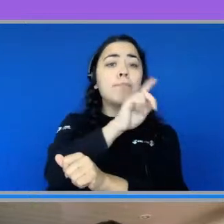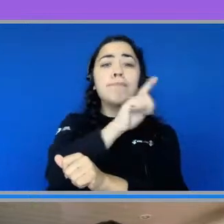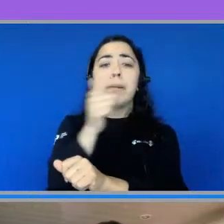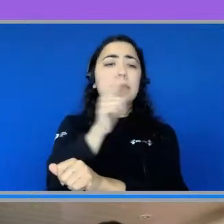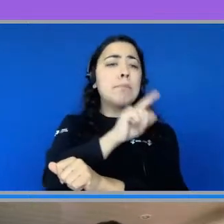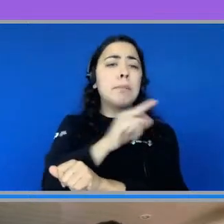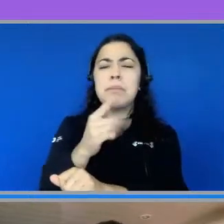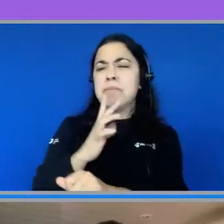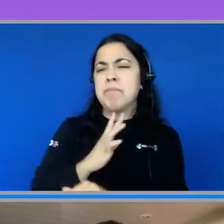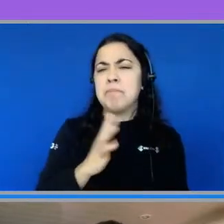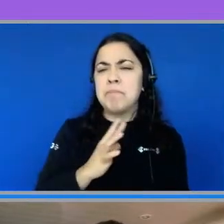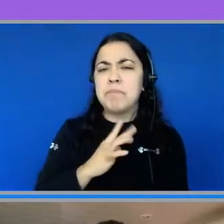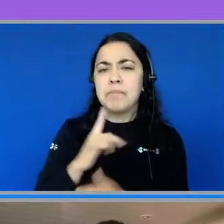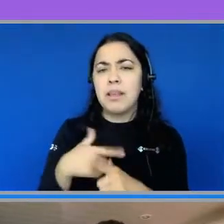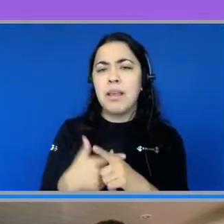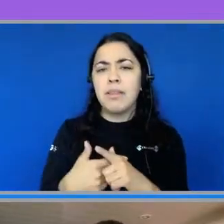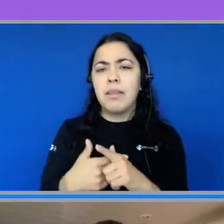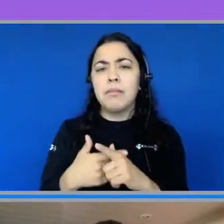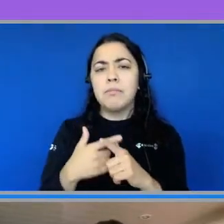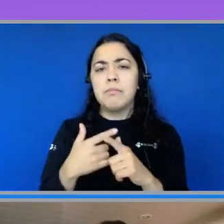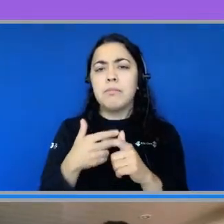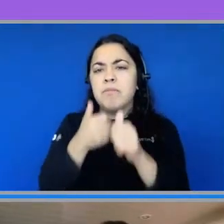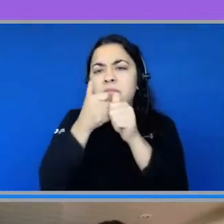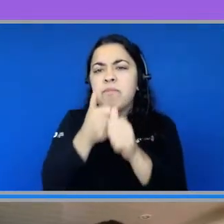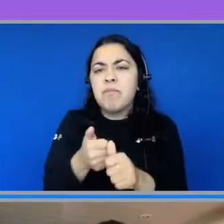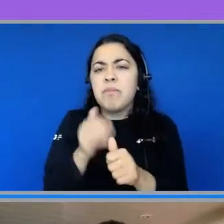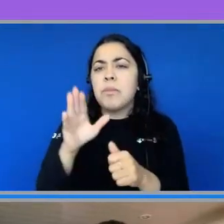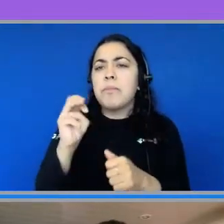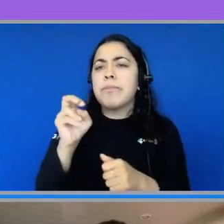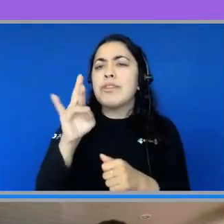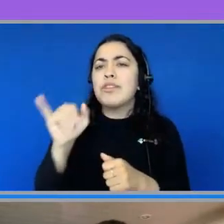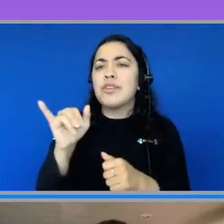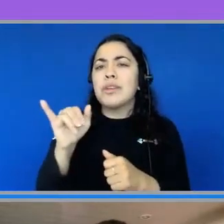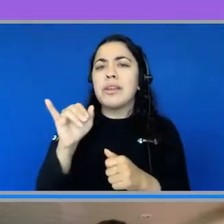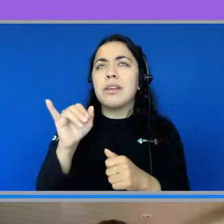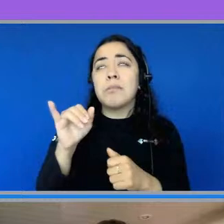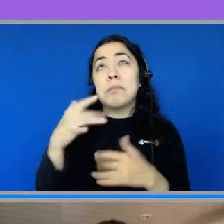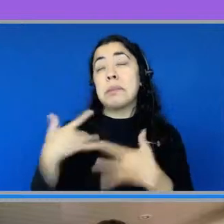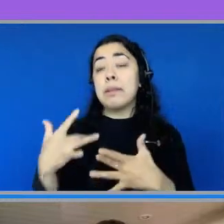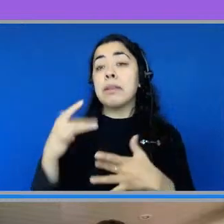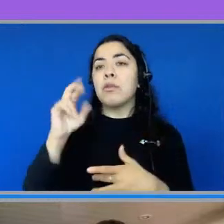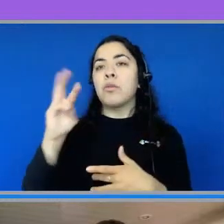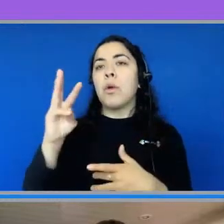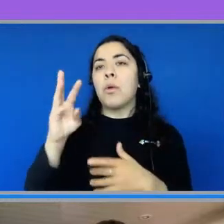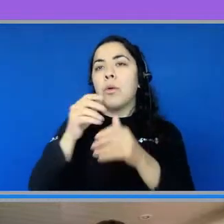follow the masonry flow and then